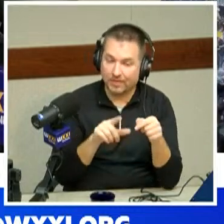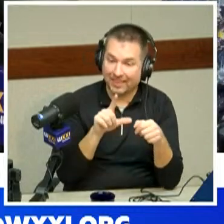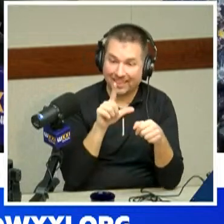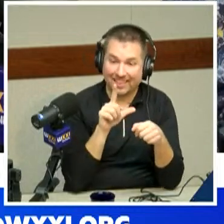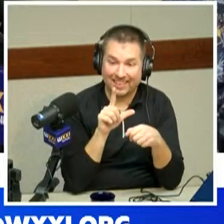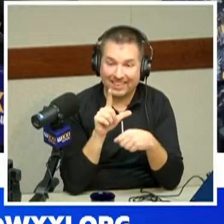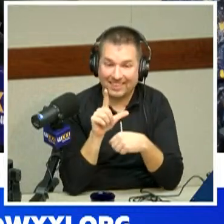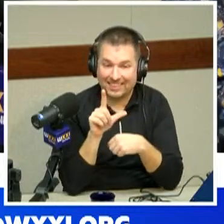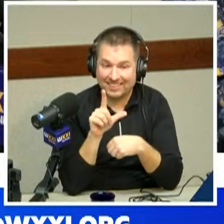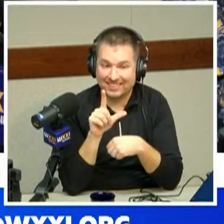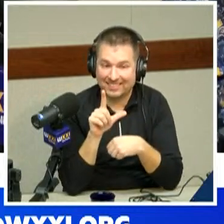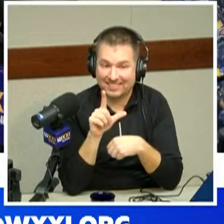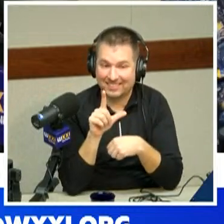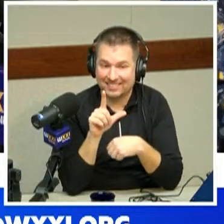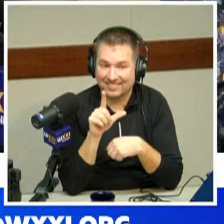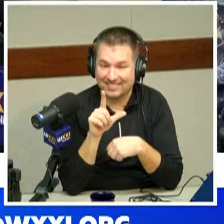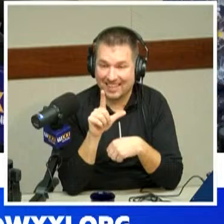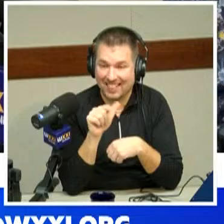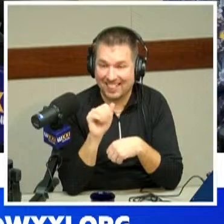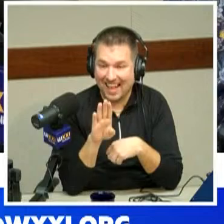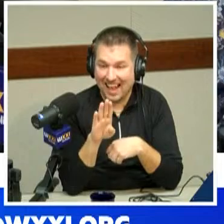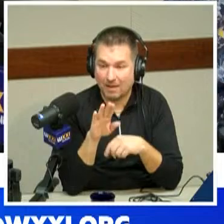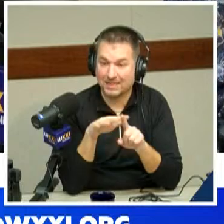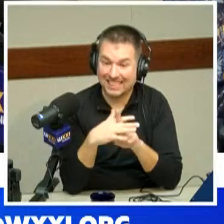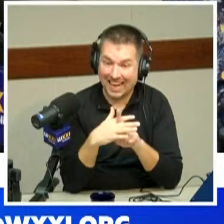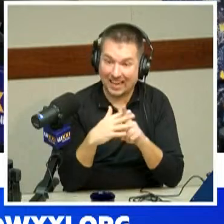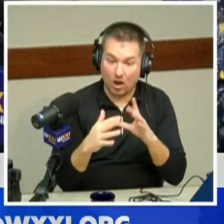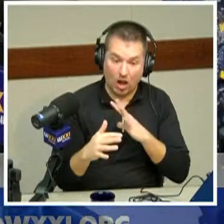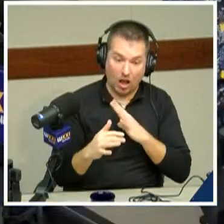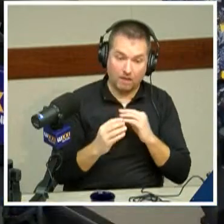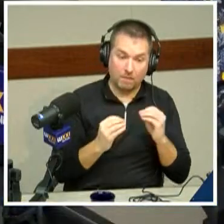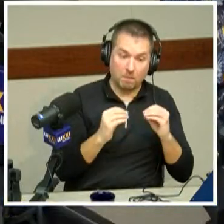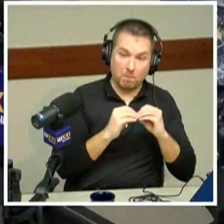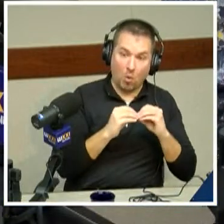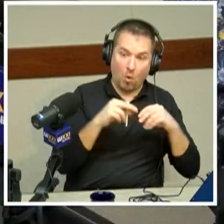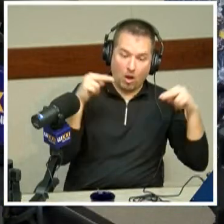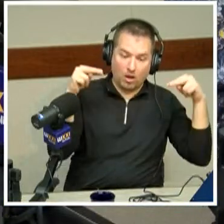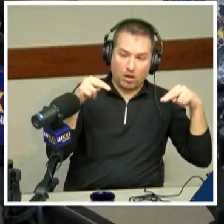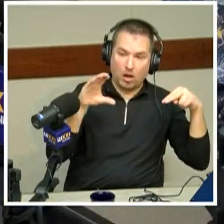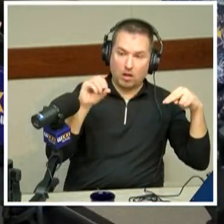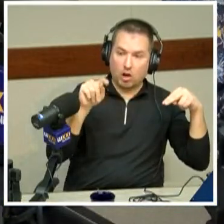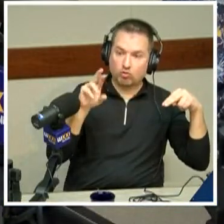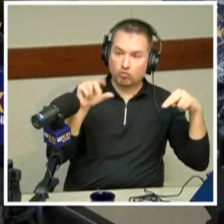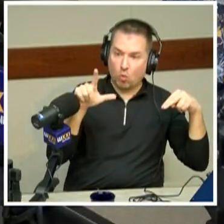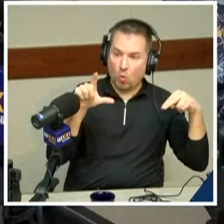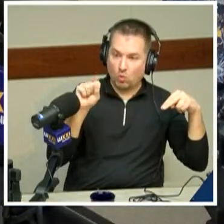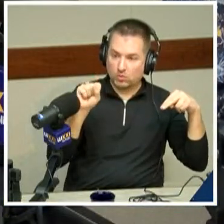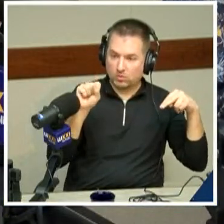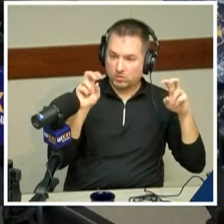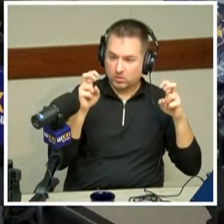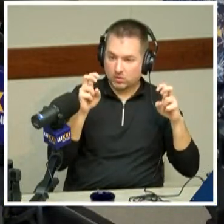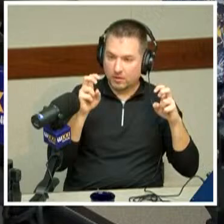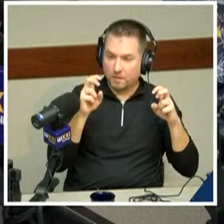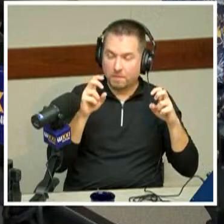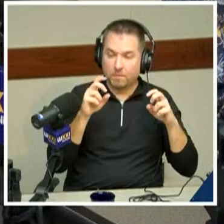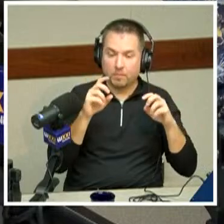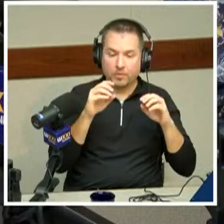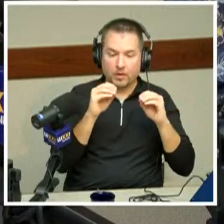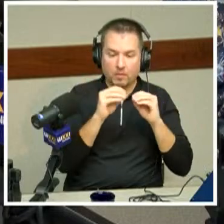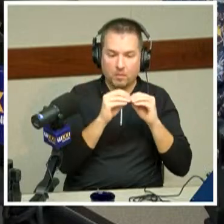can consider it we have more control we can have more um channels of human human interaction to be